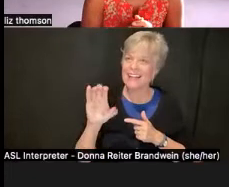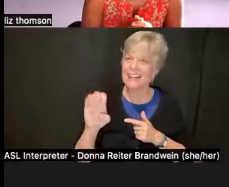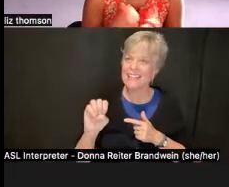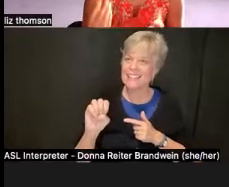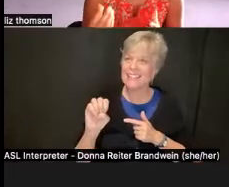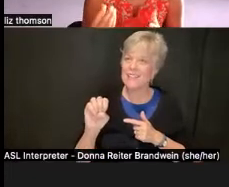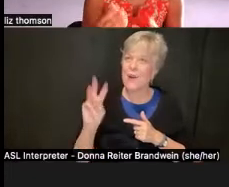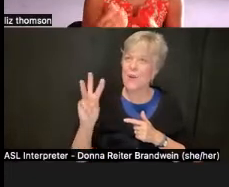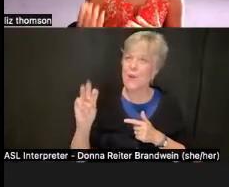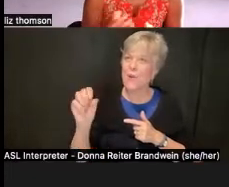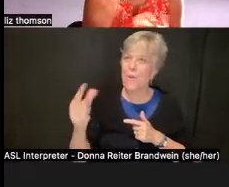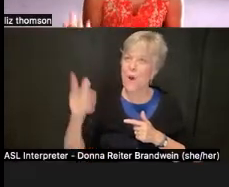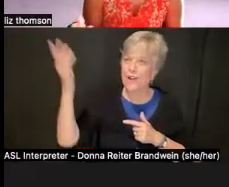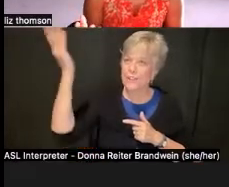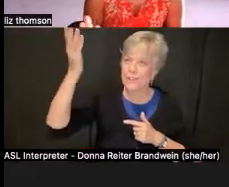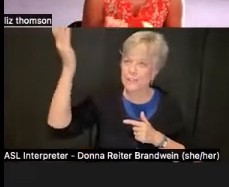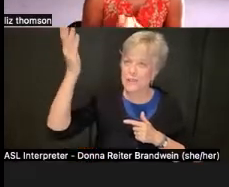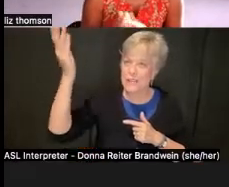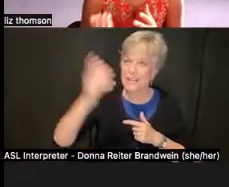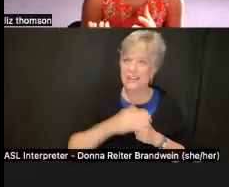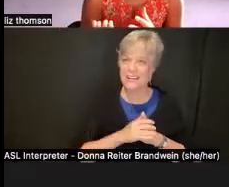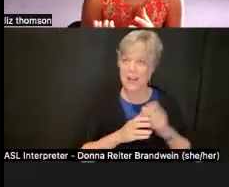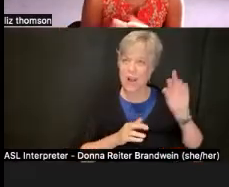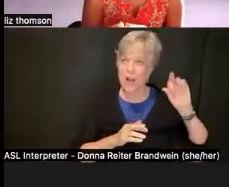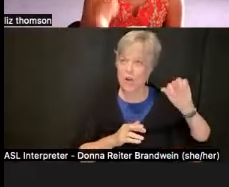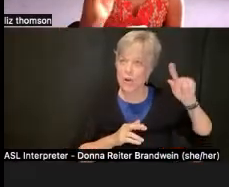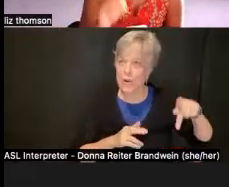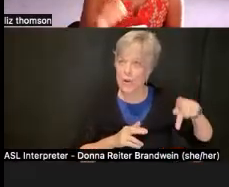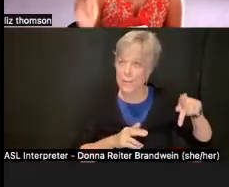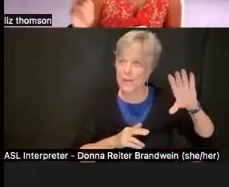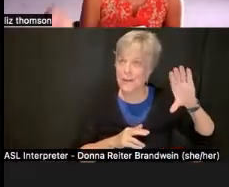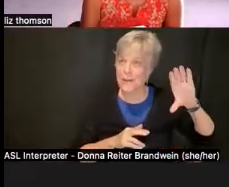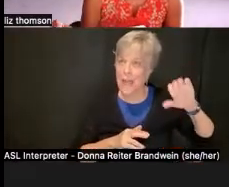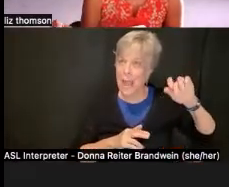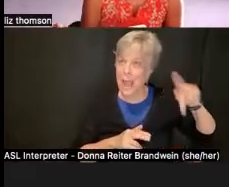watching now Crip Camp and things like that. That is disability culture